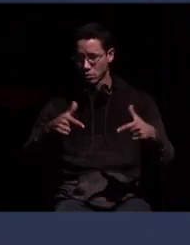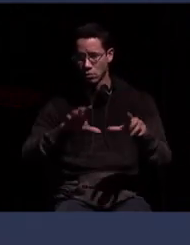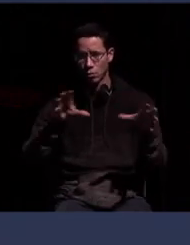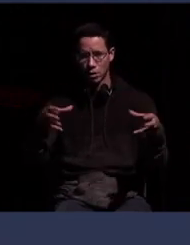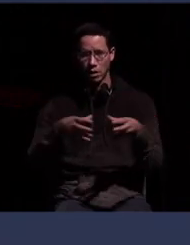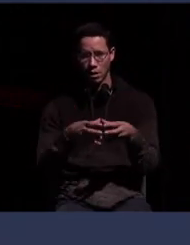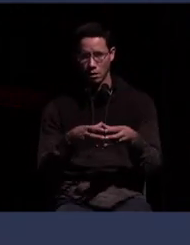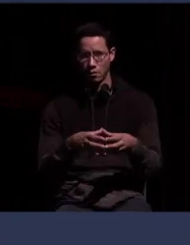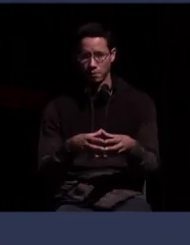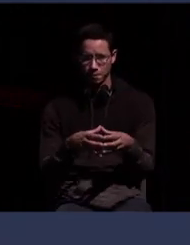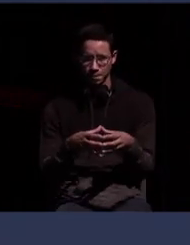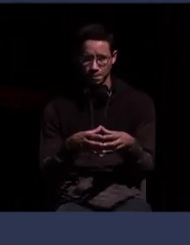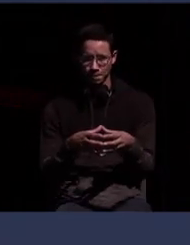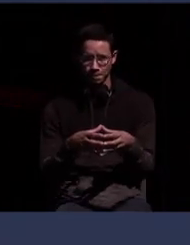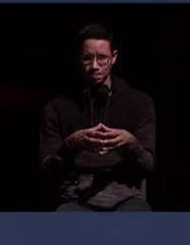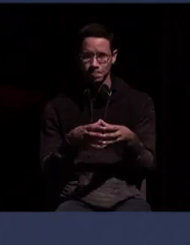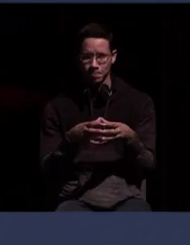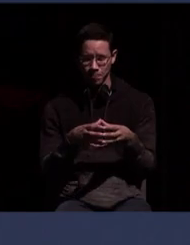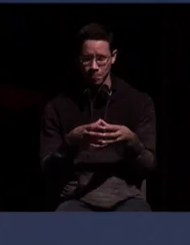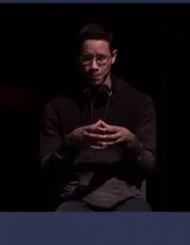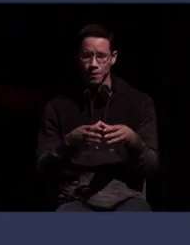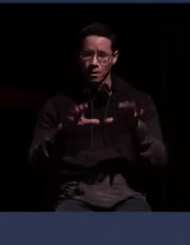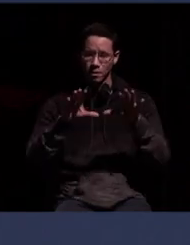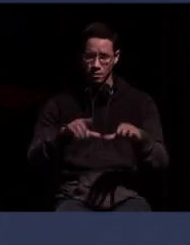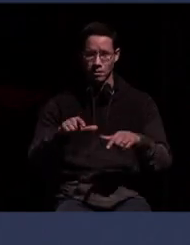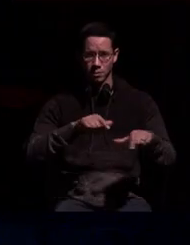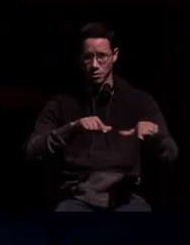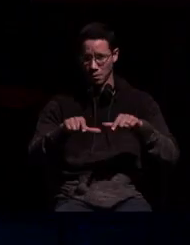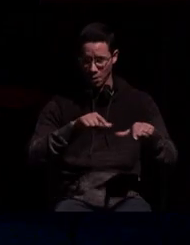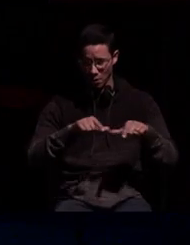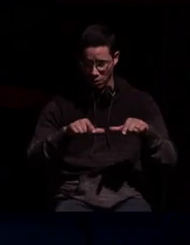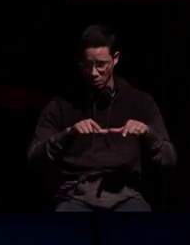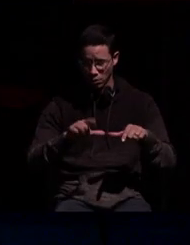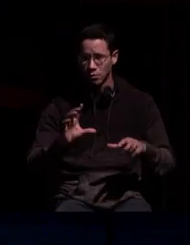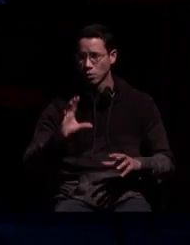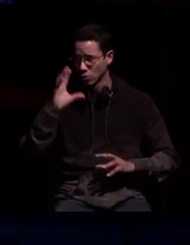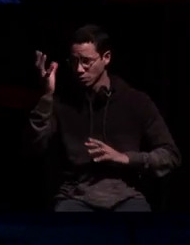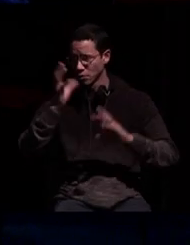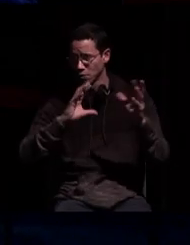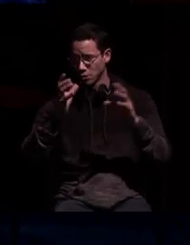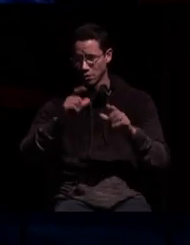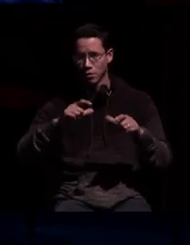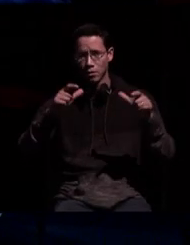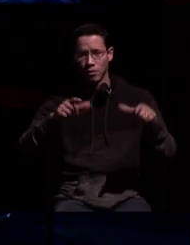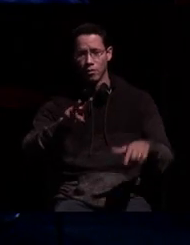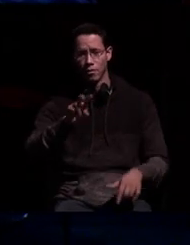This kind of work that happens in some districts of the Vale do Jequitinhonha,